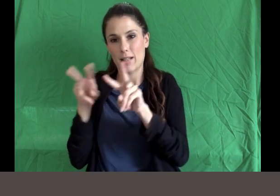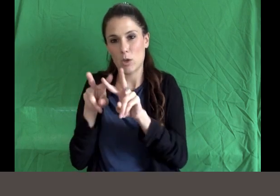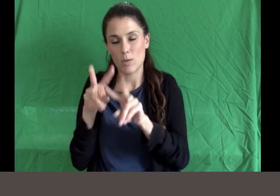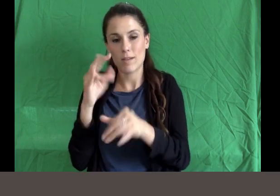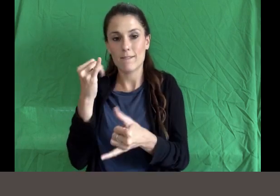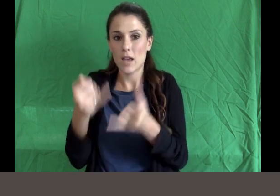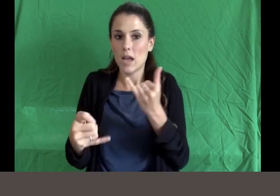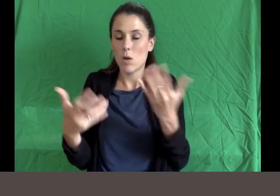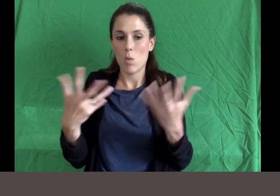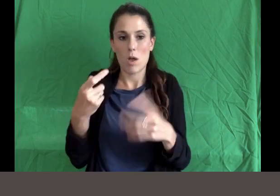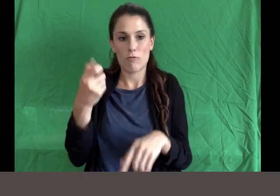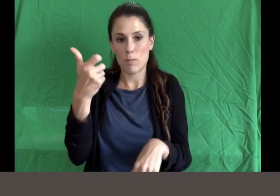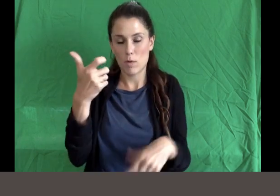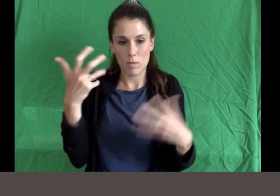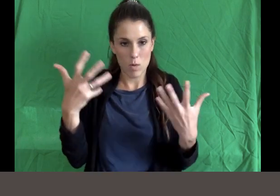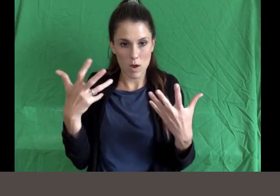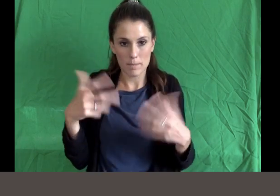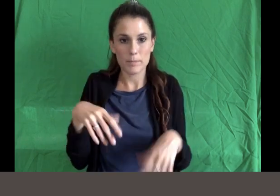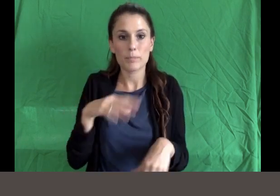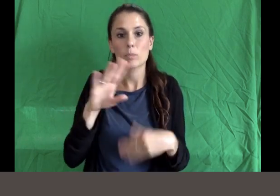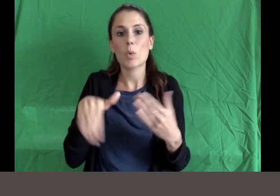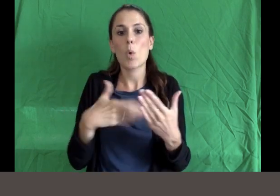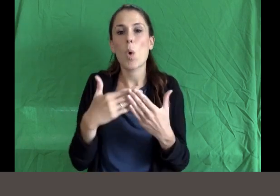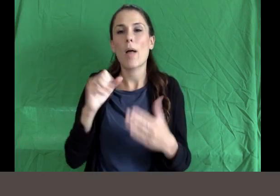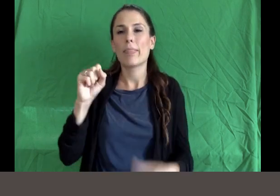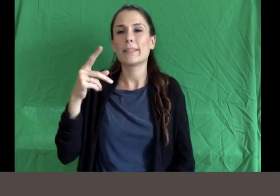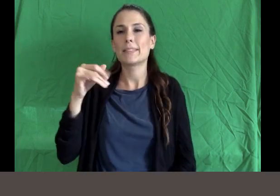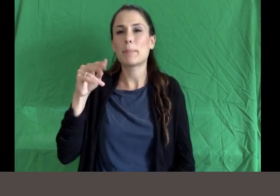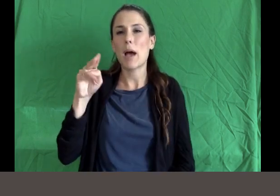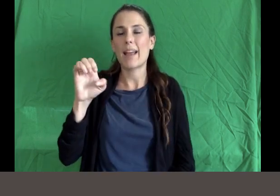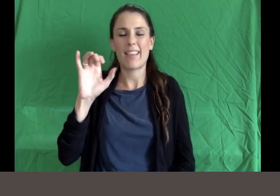plots actually don't need a square around it and we can do away with that completely and just let the